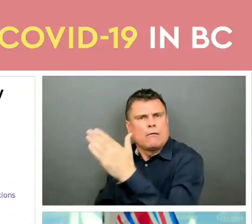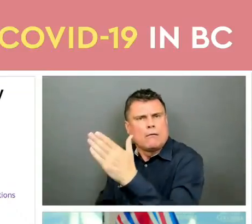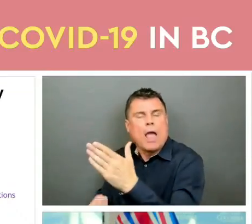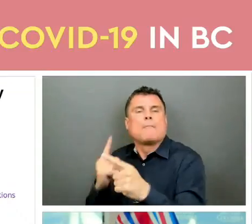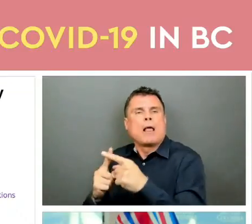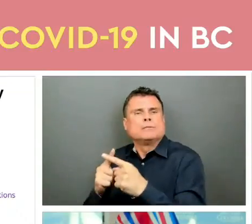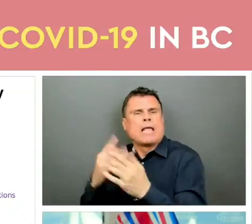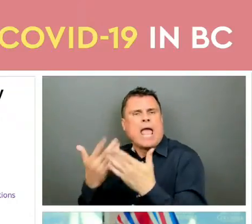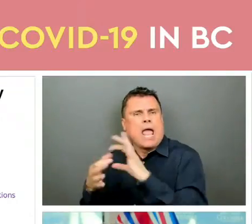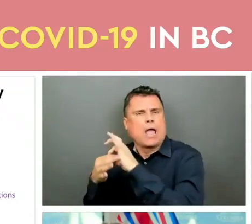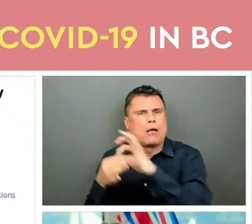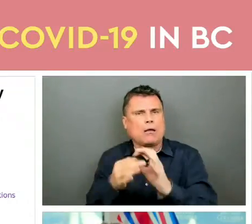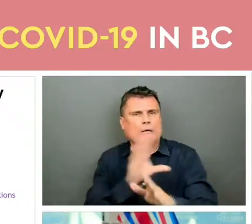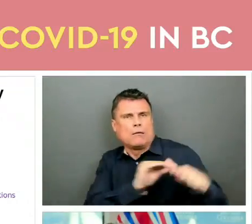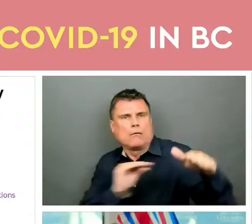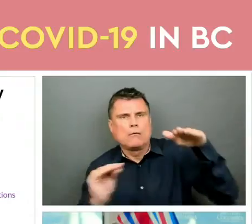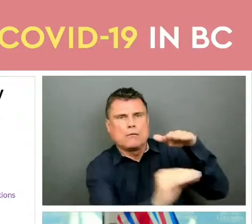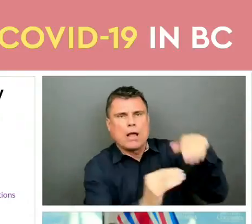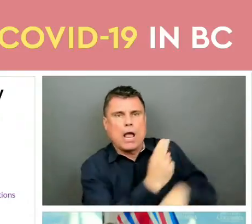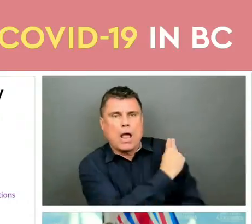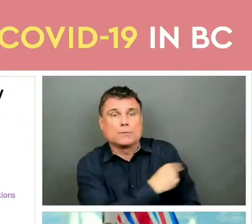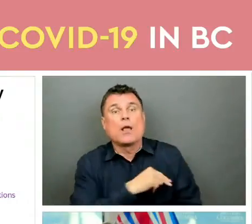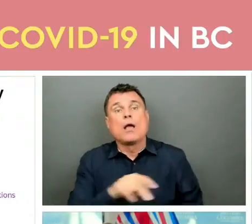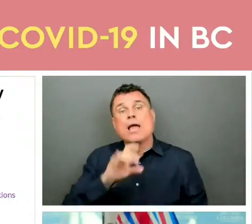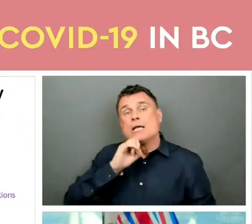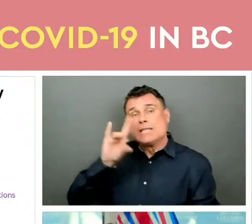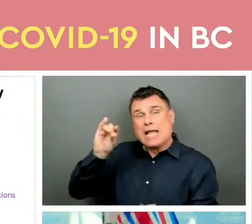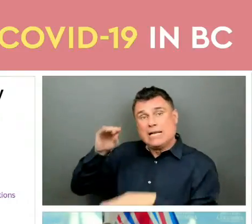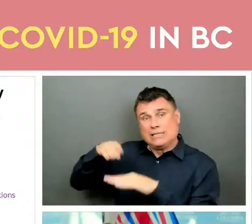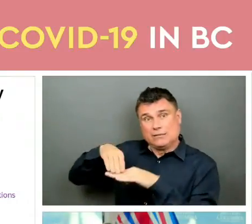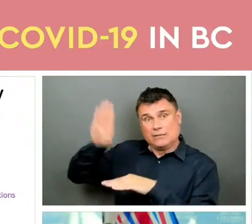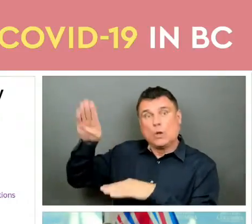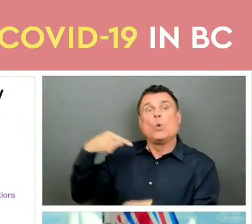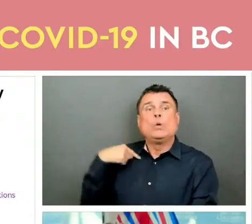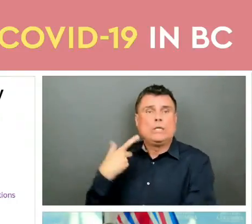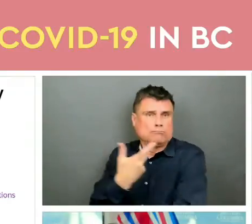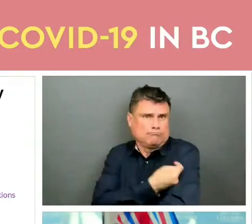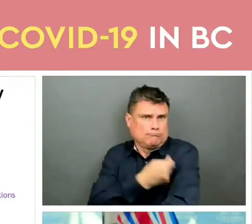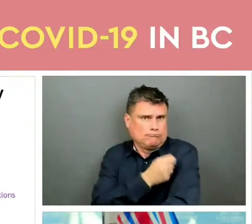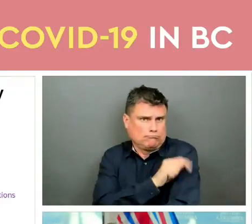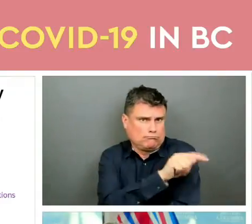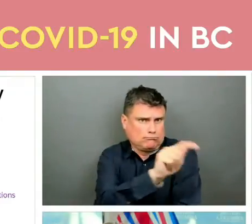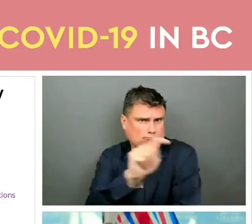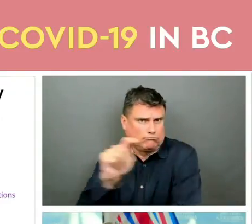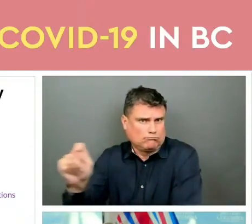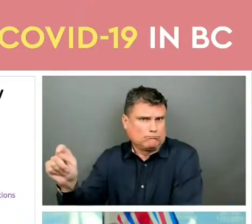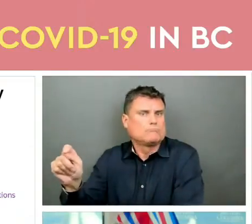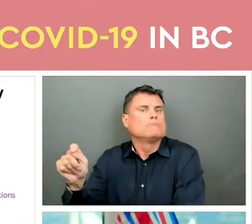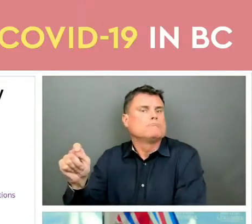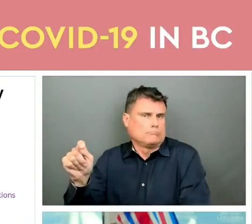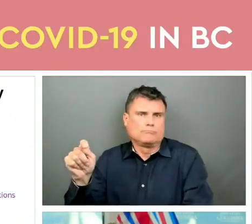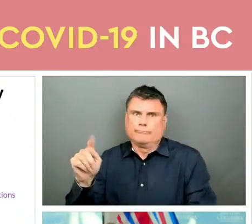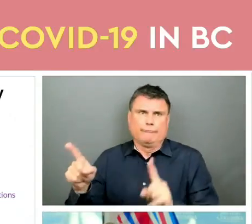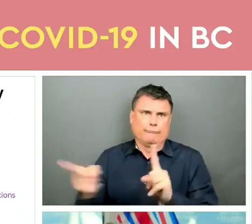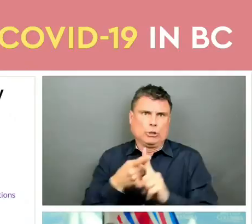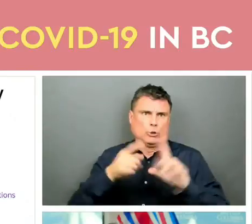the 80 plus group, where our immunization program is going very well and we have targeted that group, had the highest